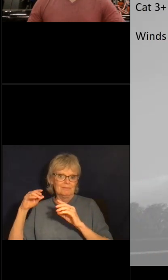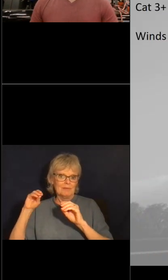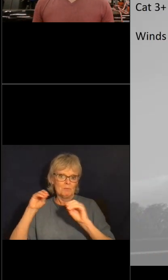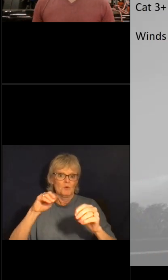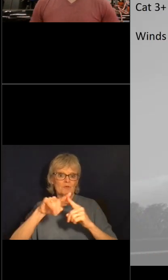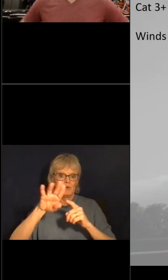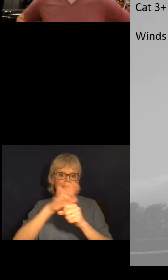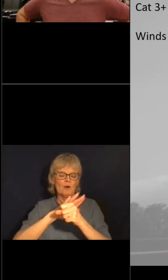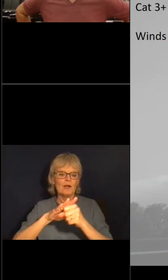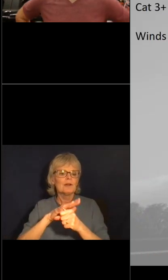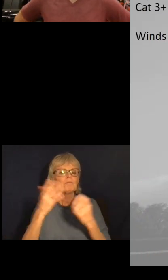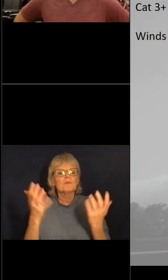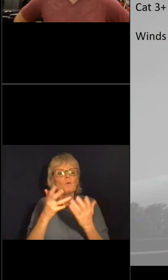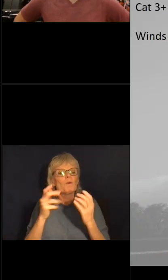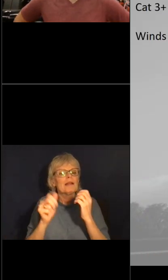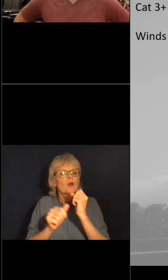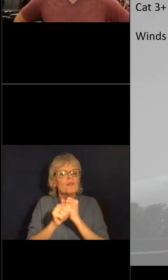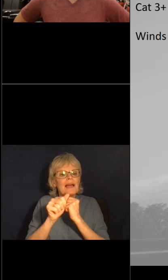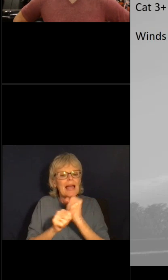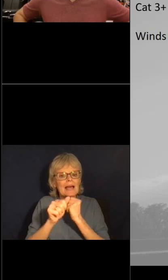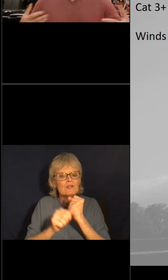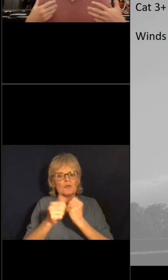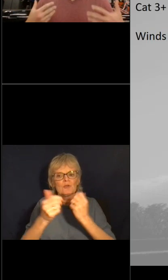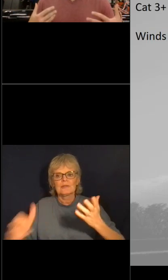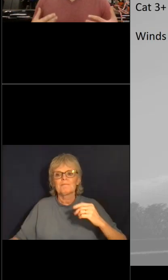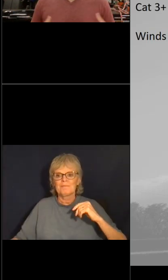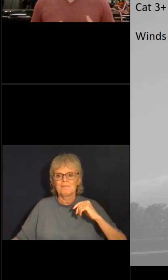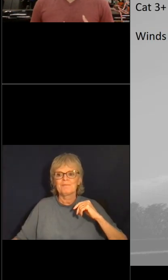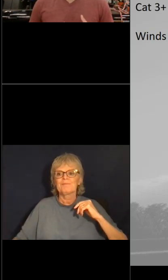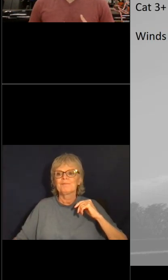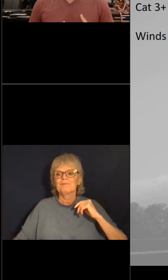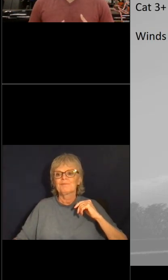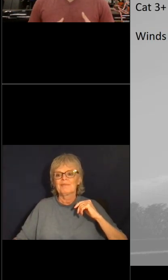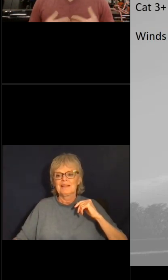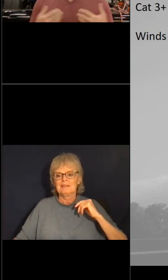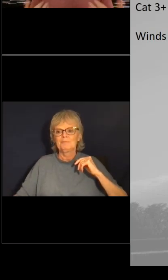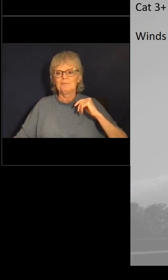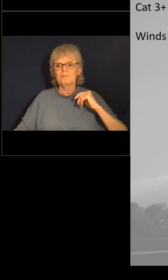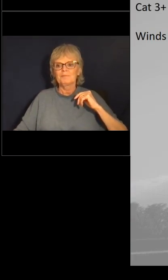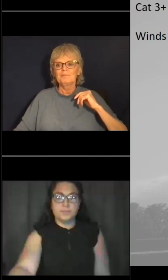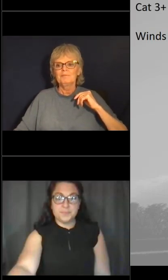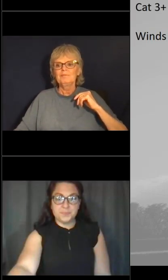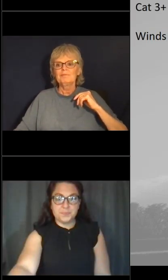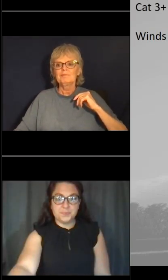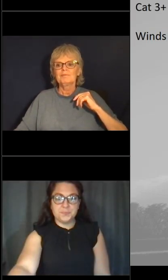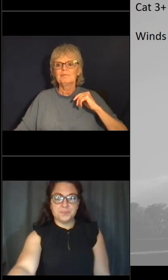You know, what do I need to worry about if this is something that I got to prepare for and experience. And hurricanes are actually rated